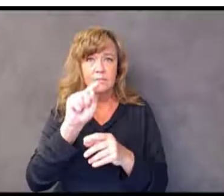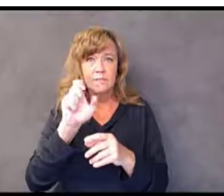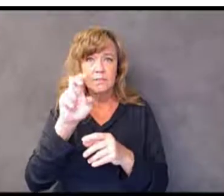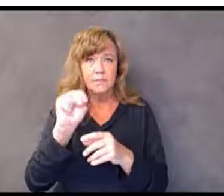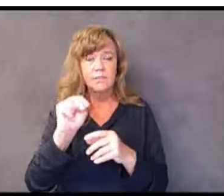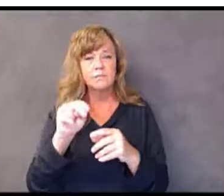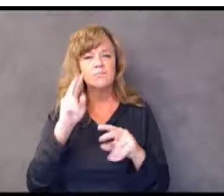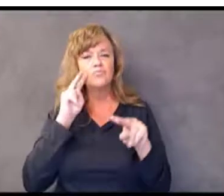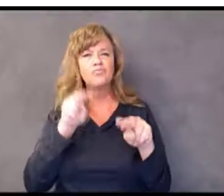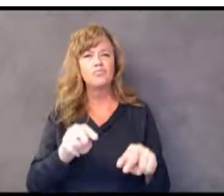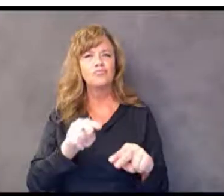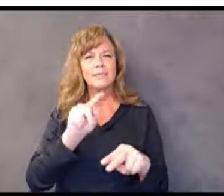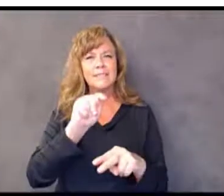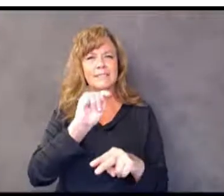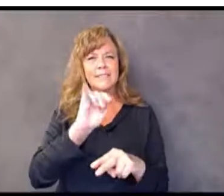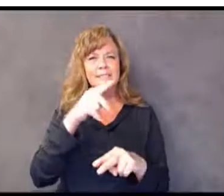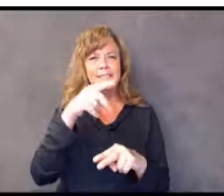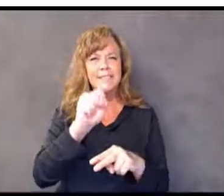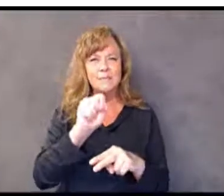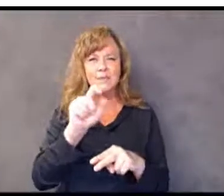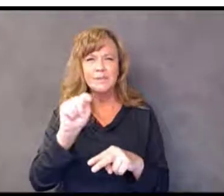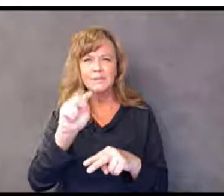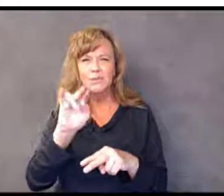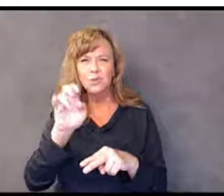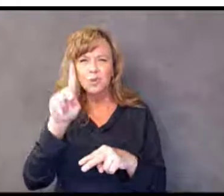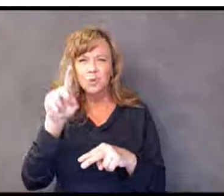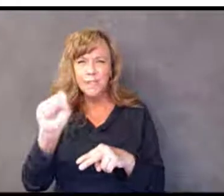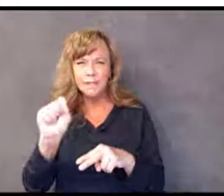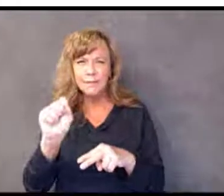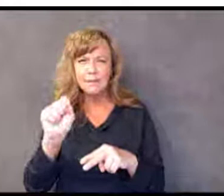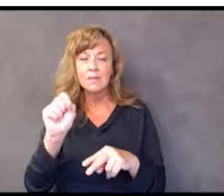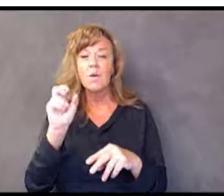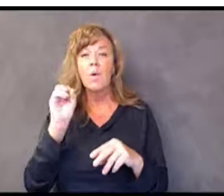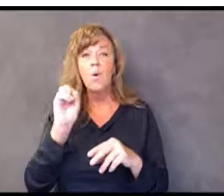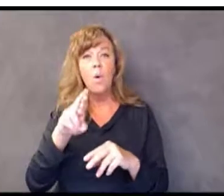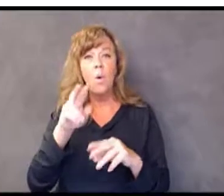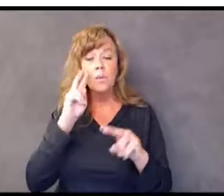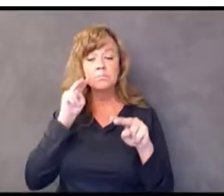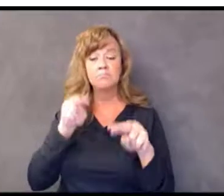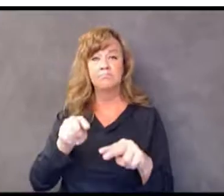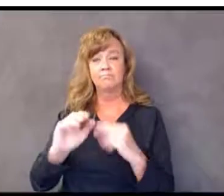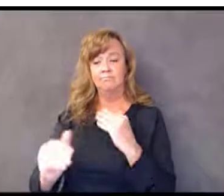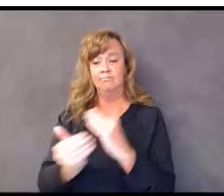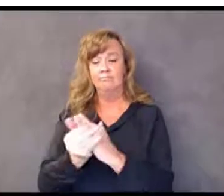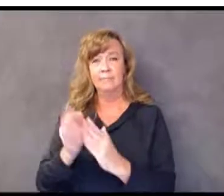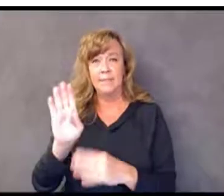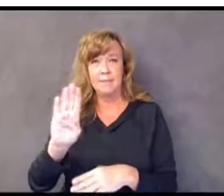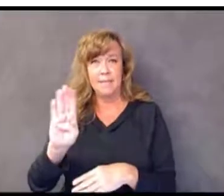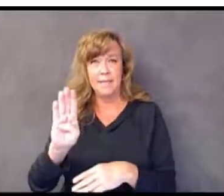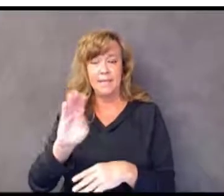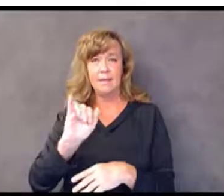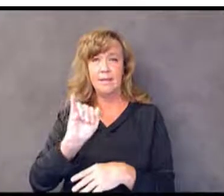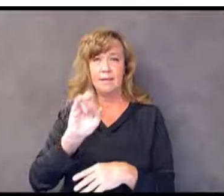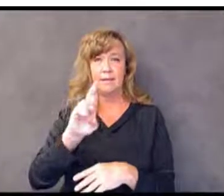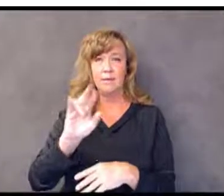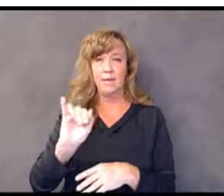and Tricks training or reference Appendix B in the IRI TAM.